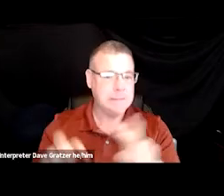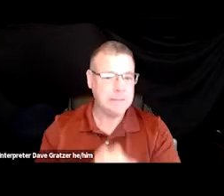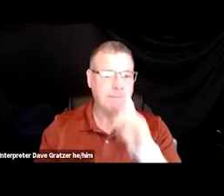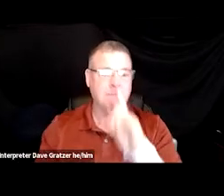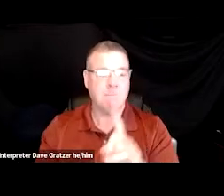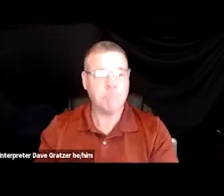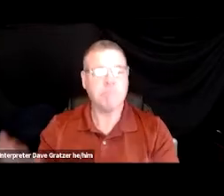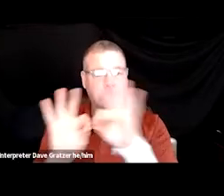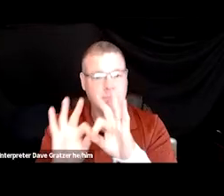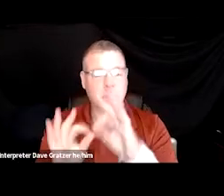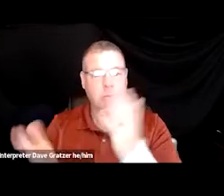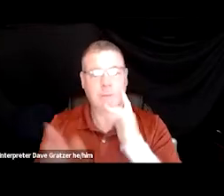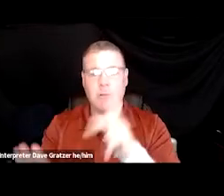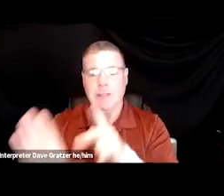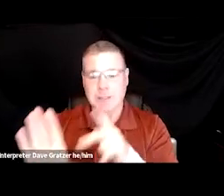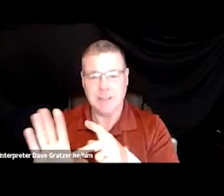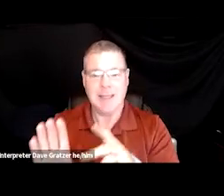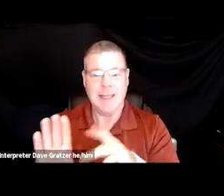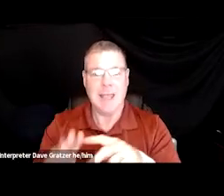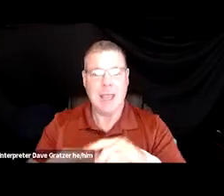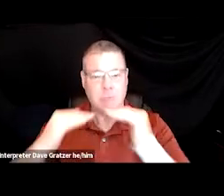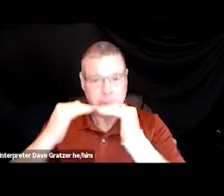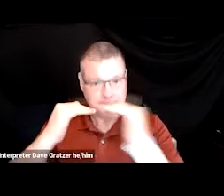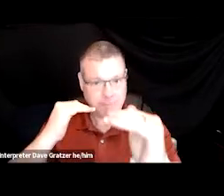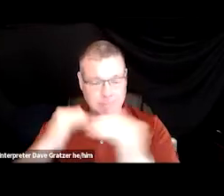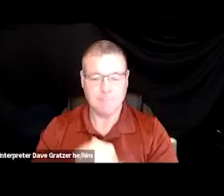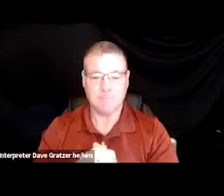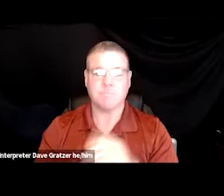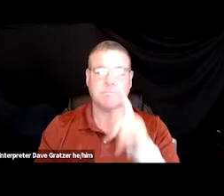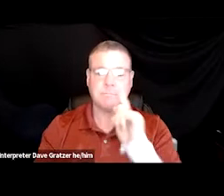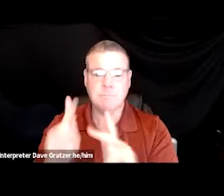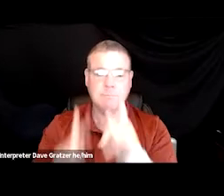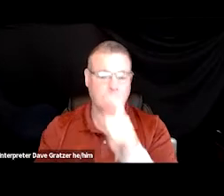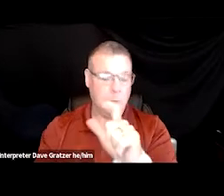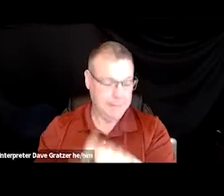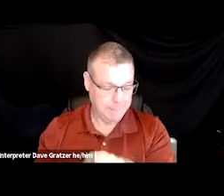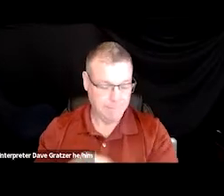to achieve psychiatric stabilization to individuals who need the services.